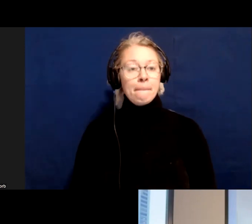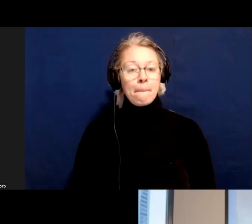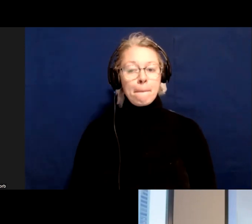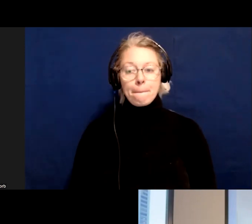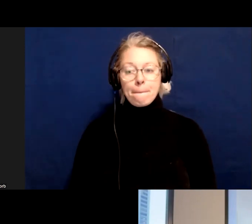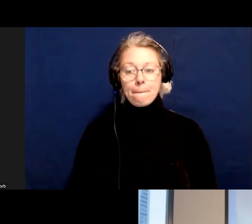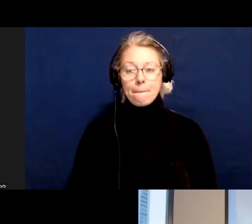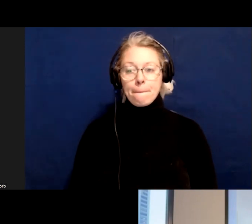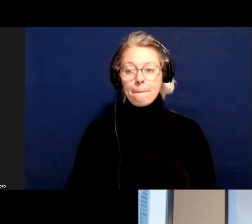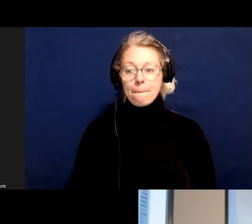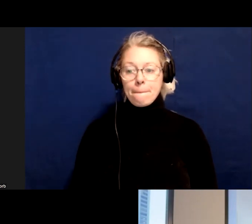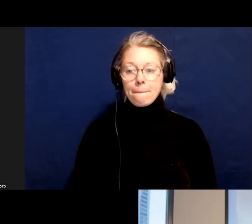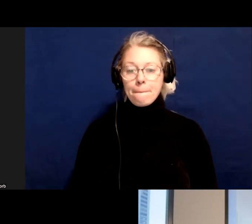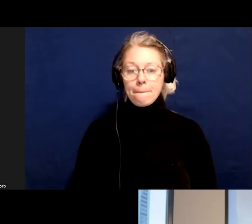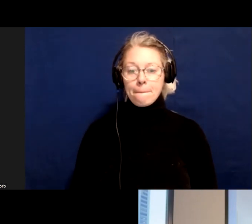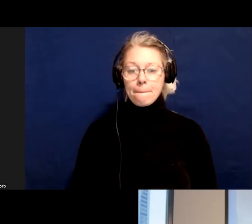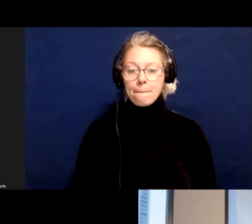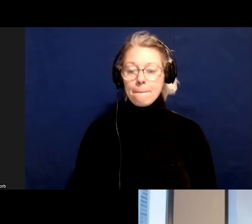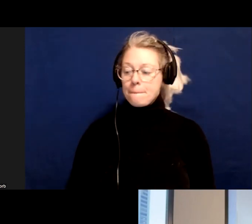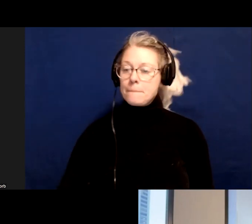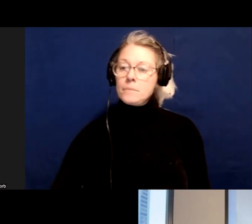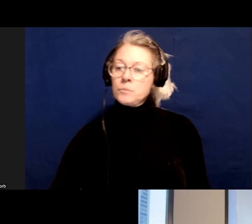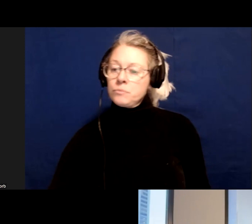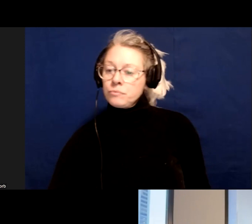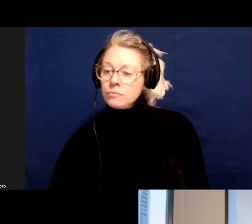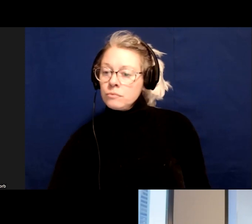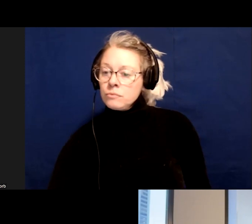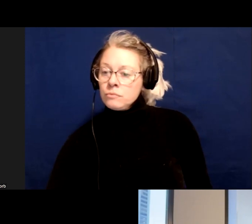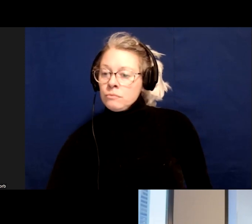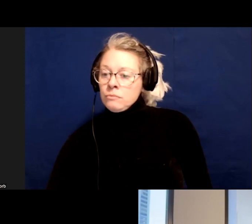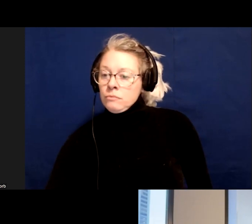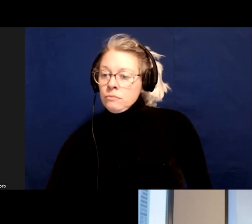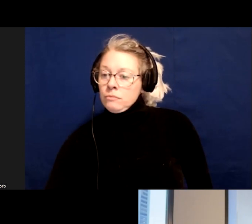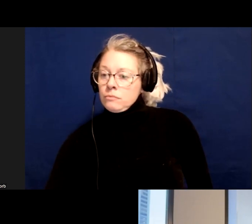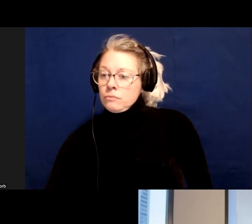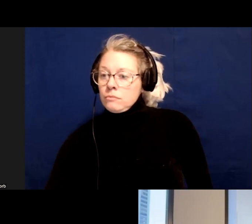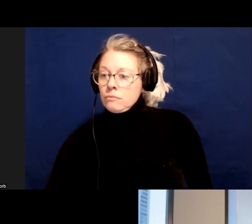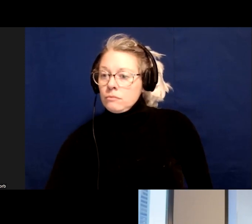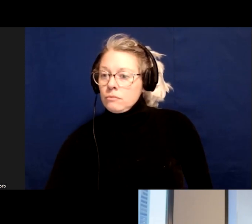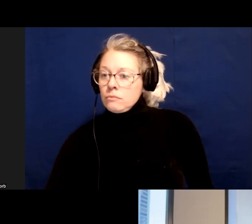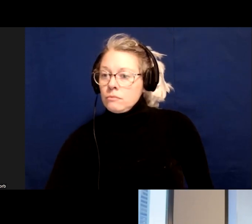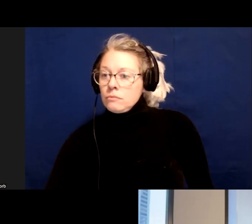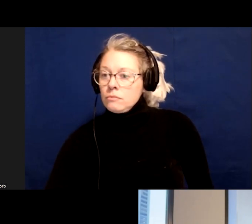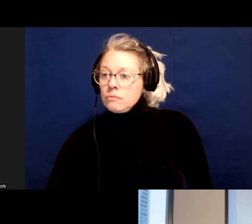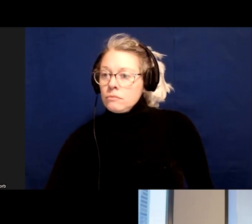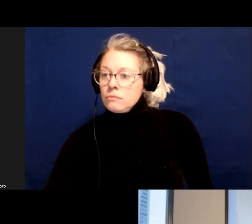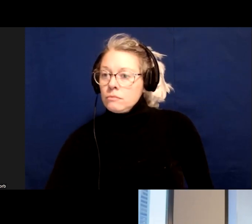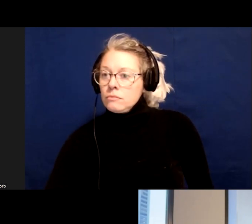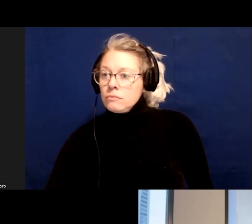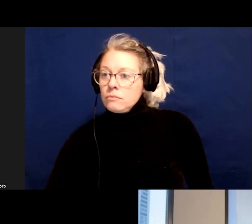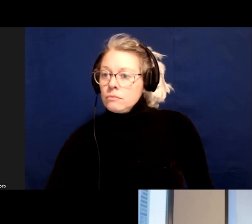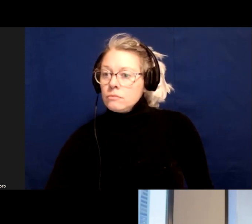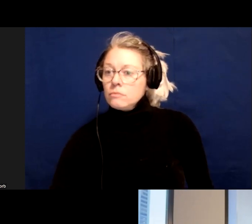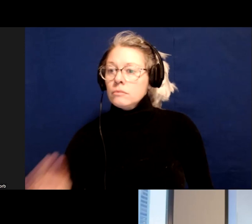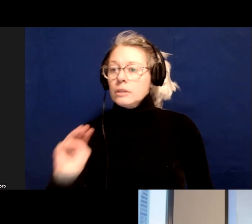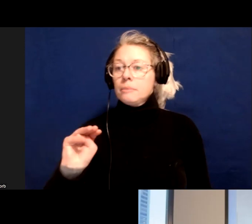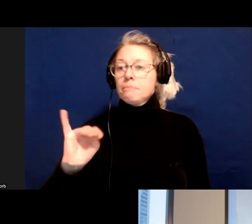There was one question that I can answer very quickly. Yes, Micheline had asked if the Artist